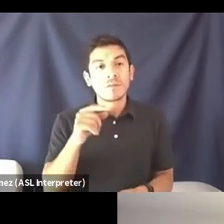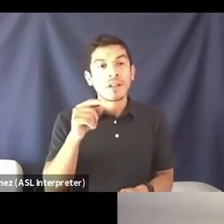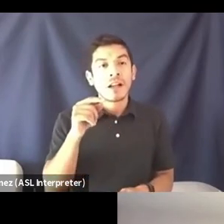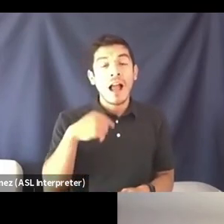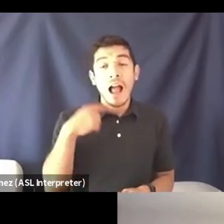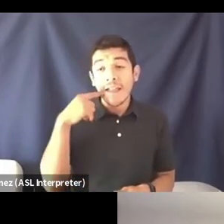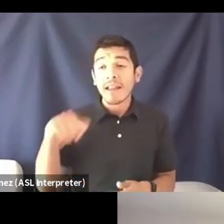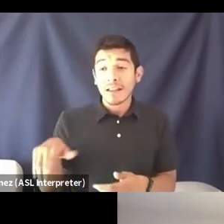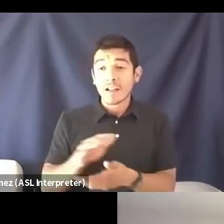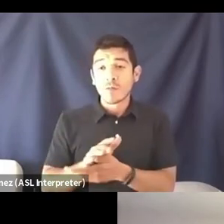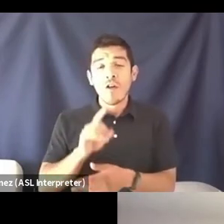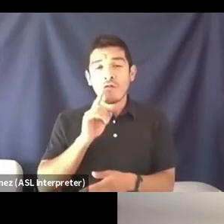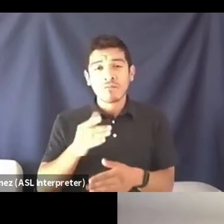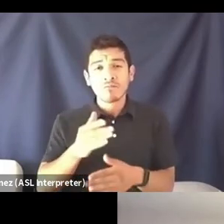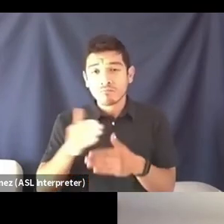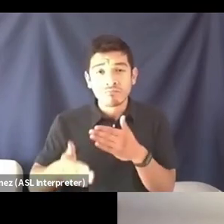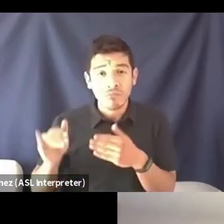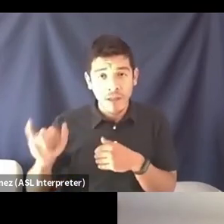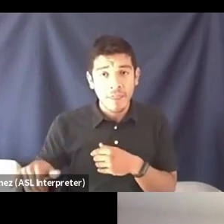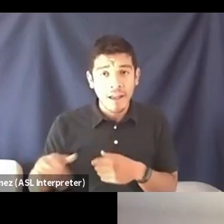I'm thankful to you guys for really